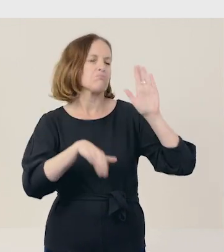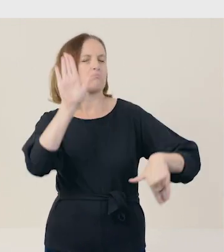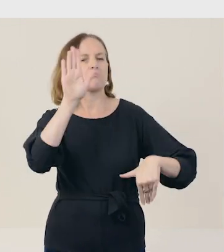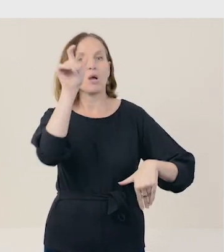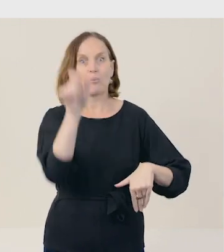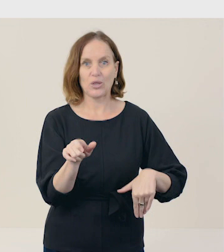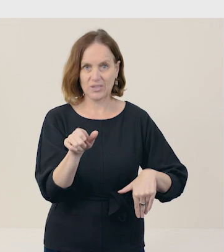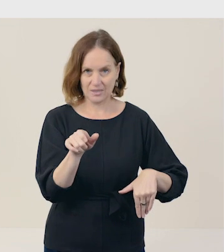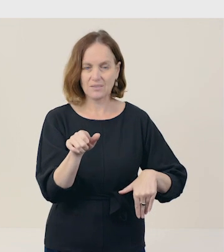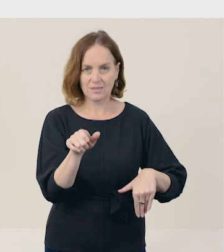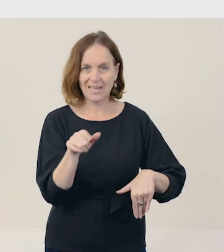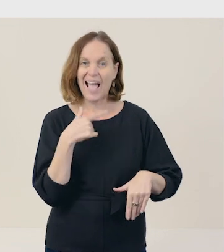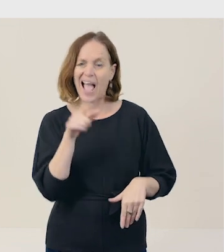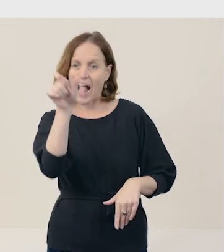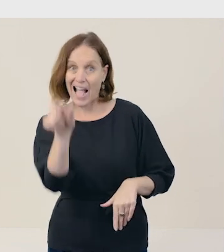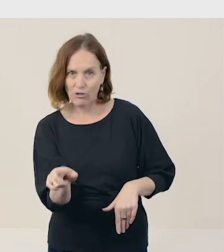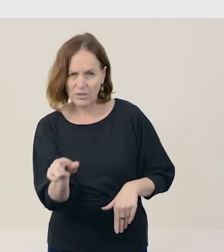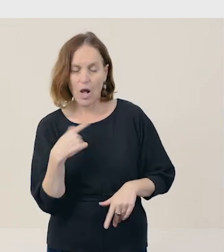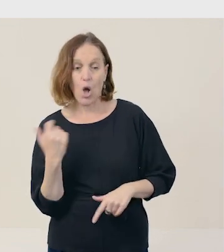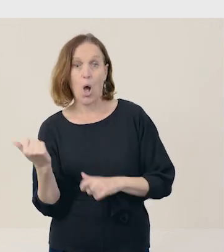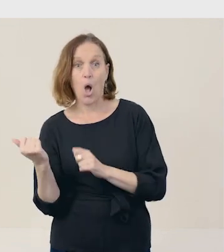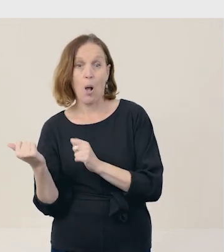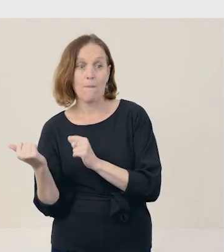In this sentence, our character is saying he will go back to Ironbark,